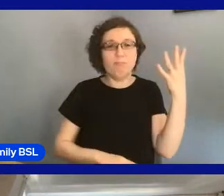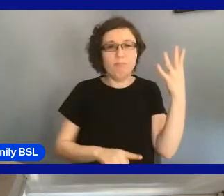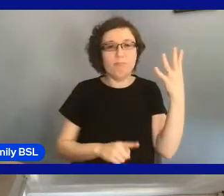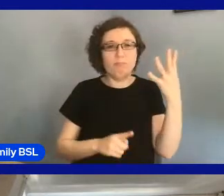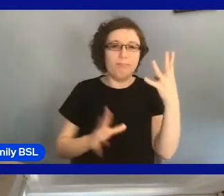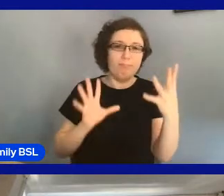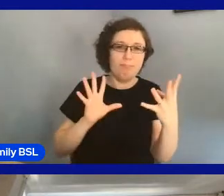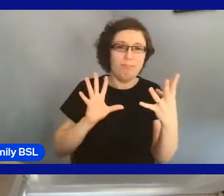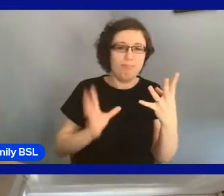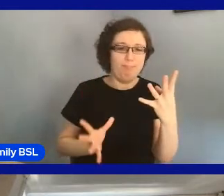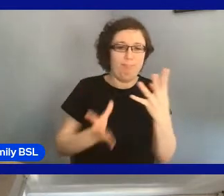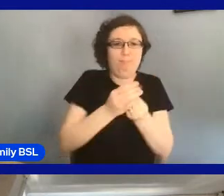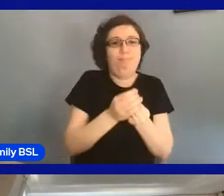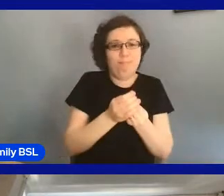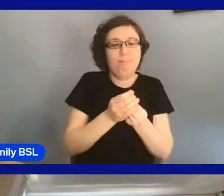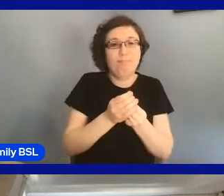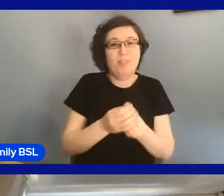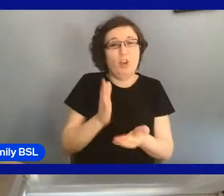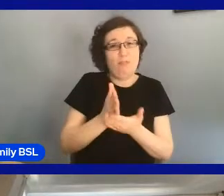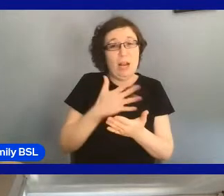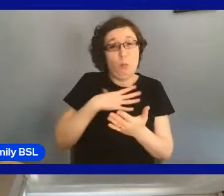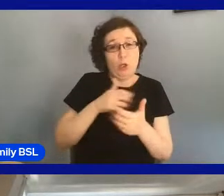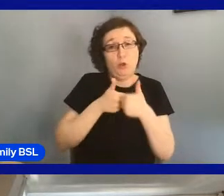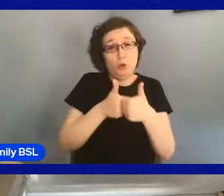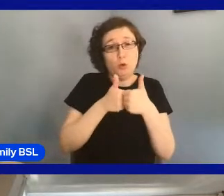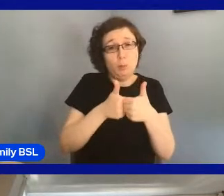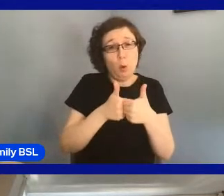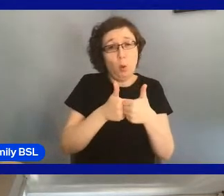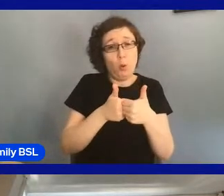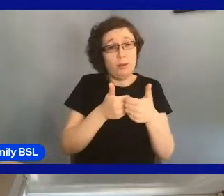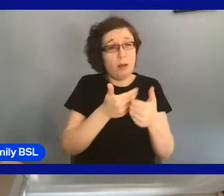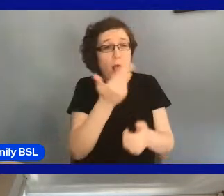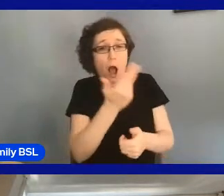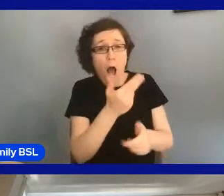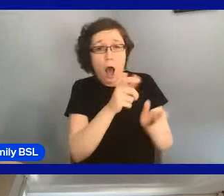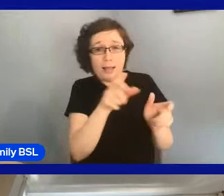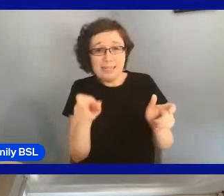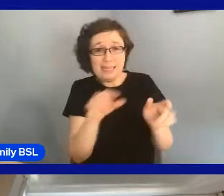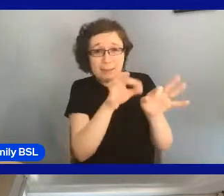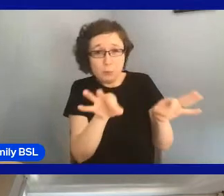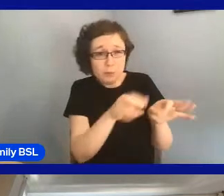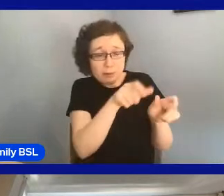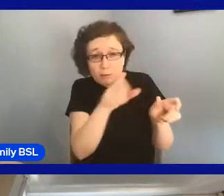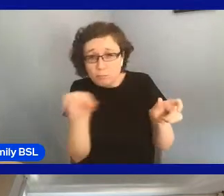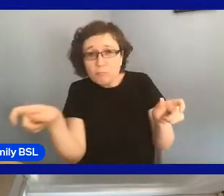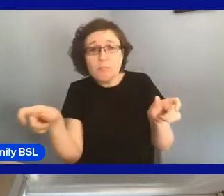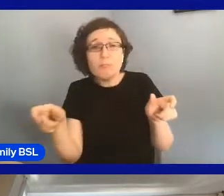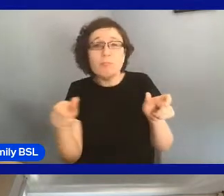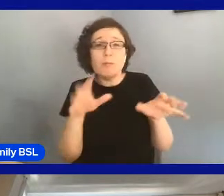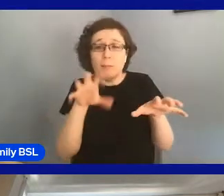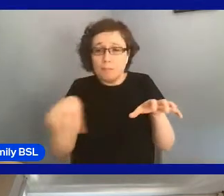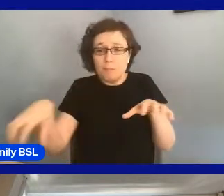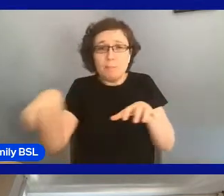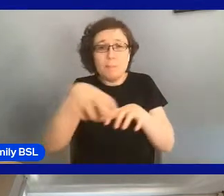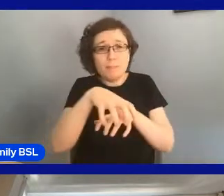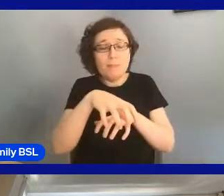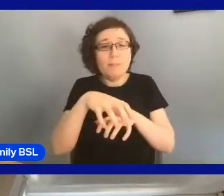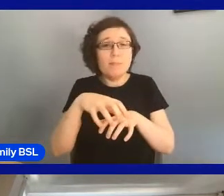venues and collectives and record labels through this platform and how we can give visibility to the work